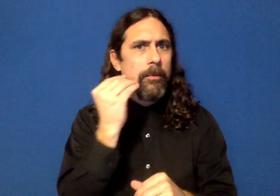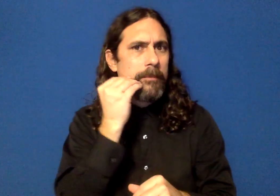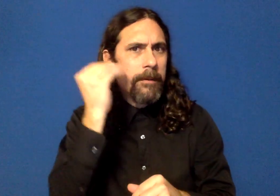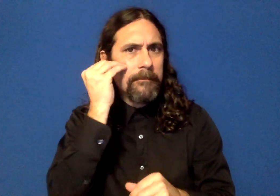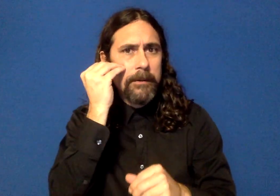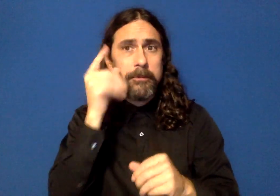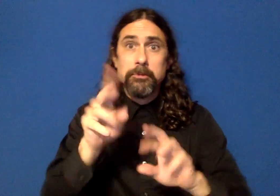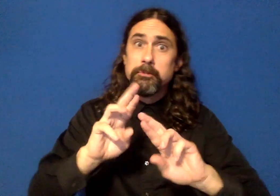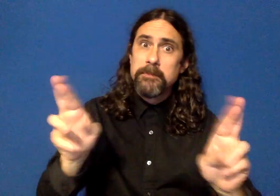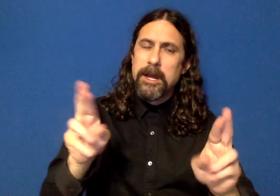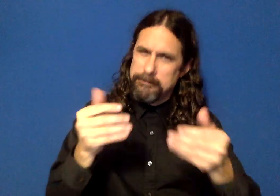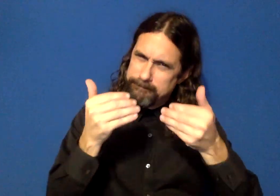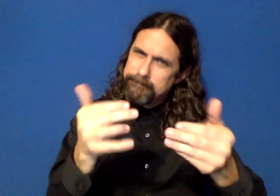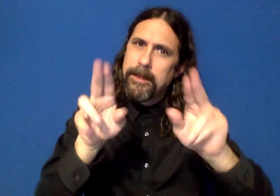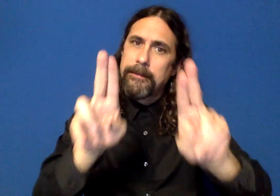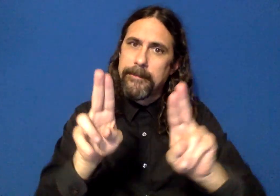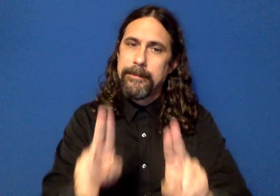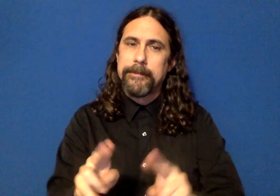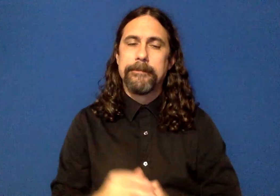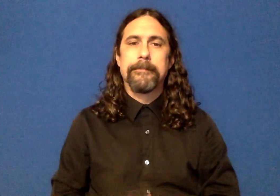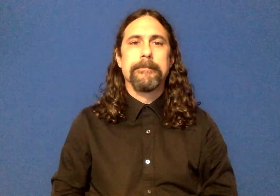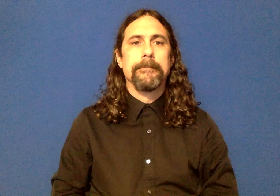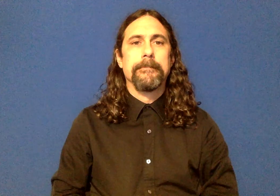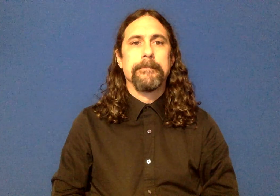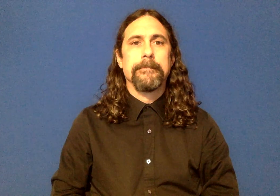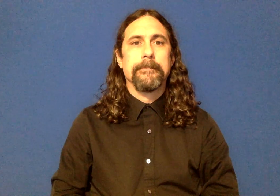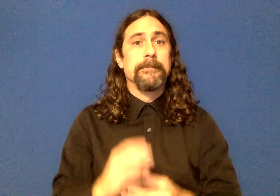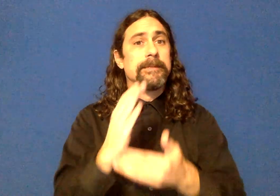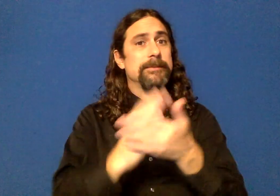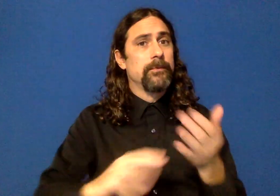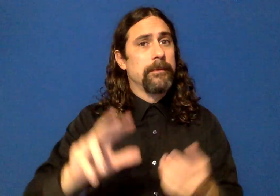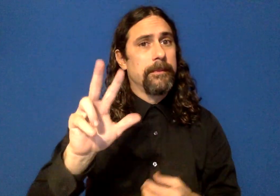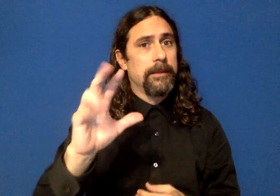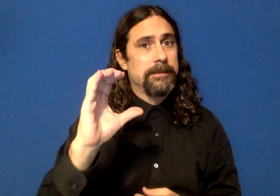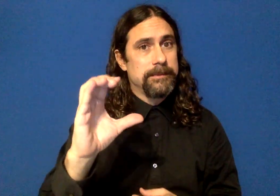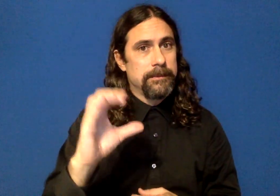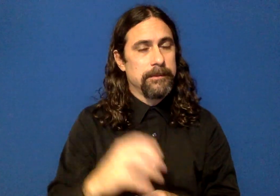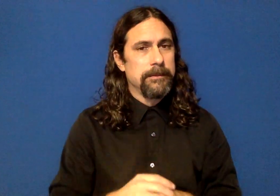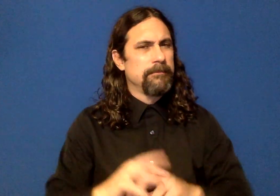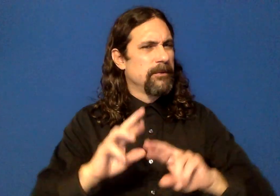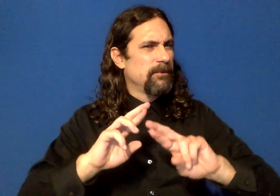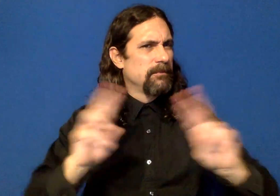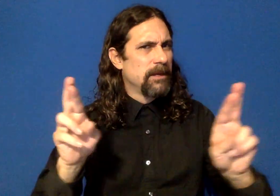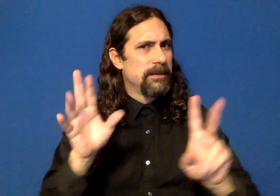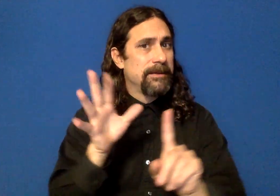If your application is selected, you ll be asked to respond to a document request